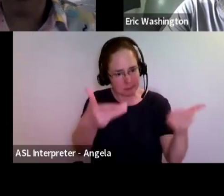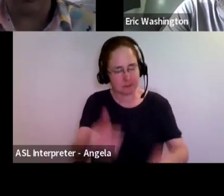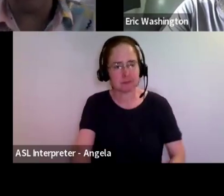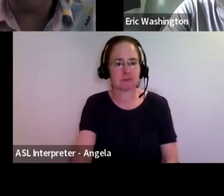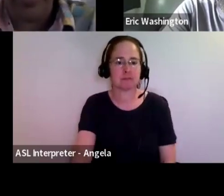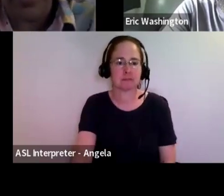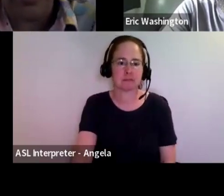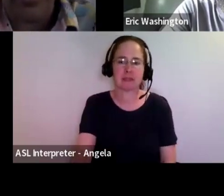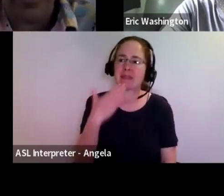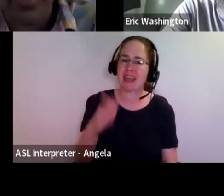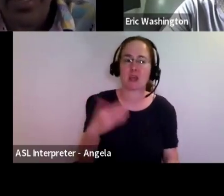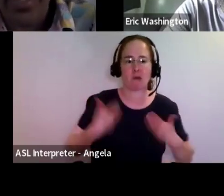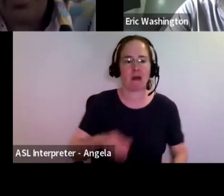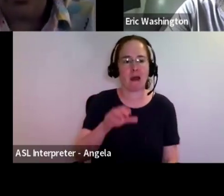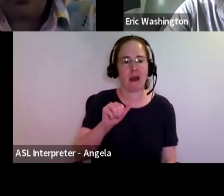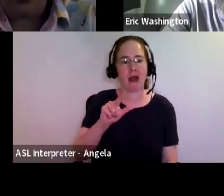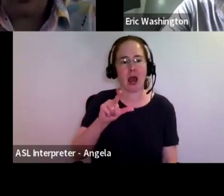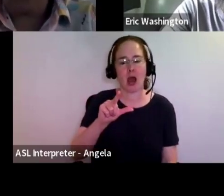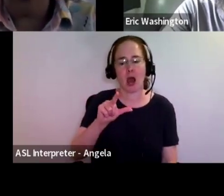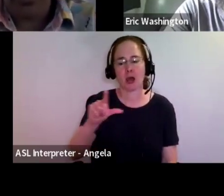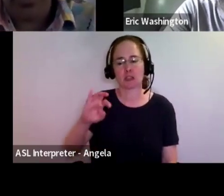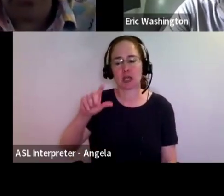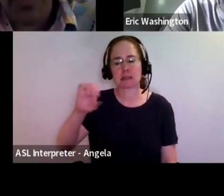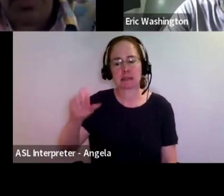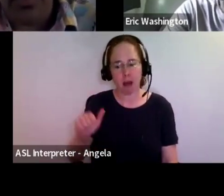Allilsa Fernandez: Thank you. This is Julisa. For me, I think